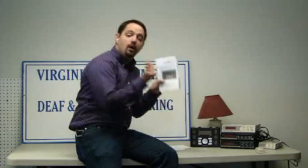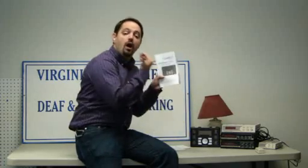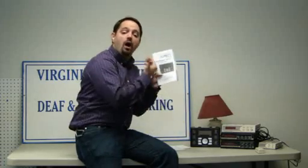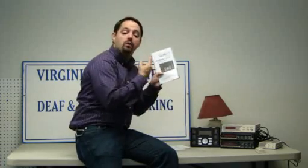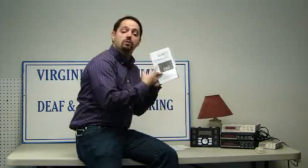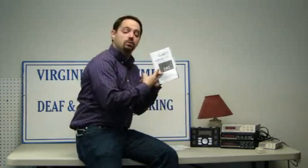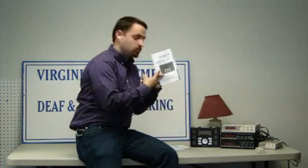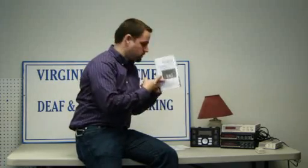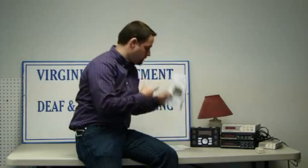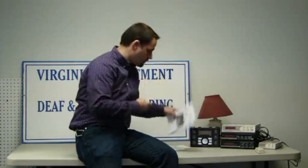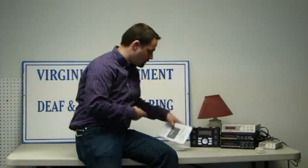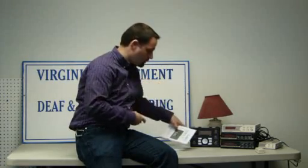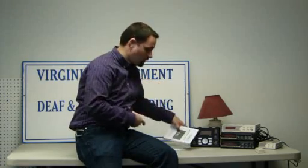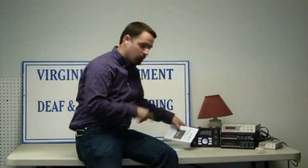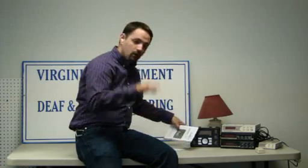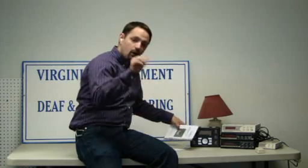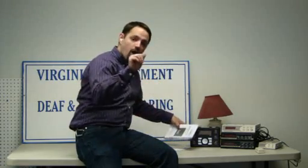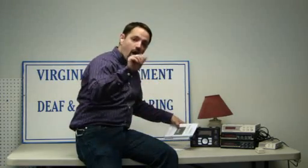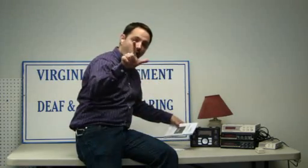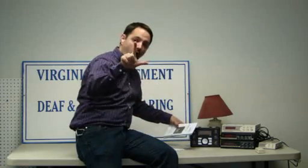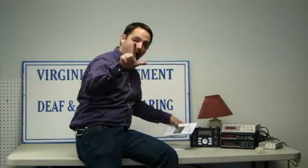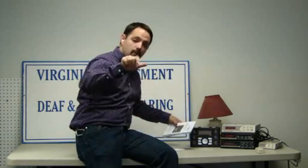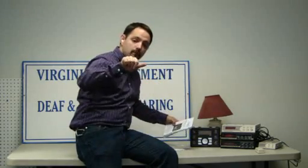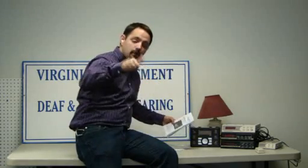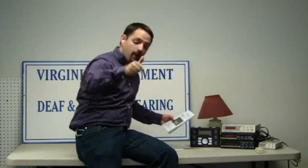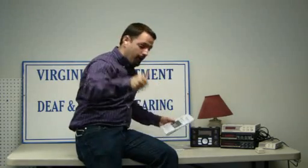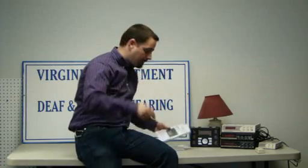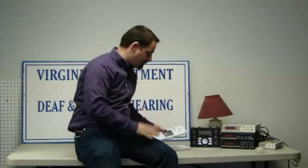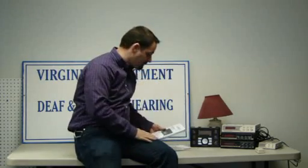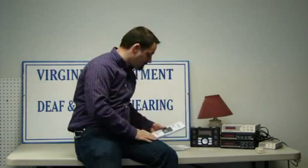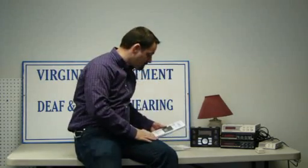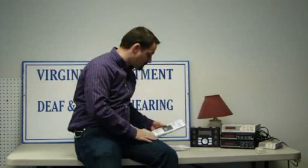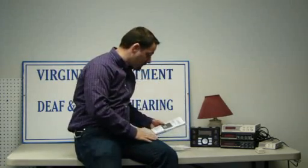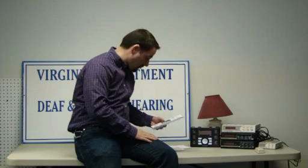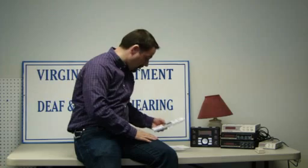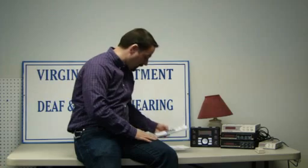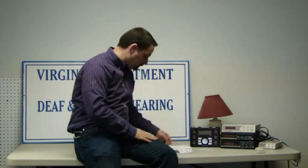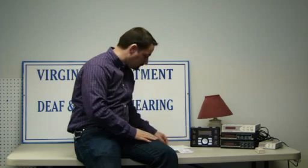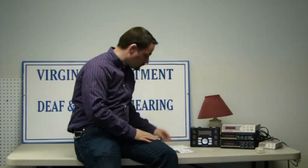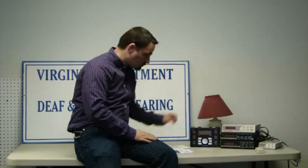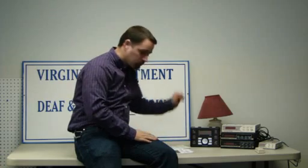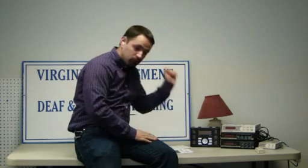New one! AL-10